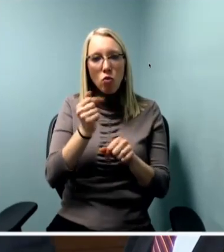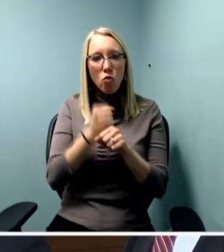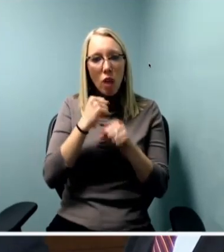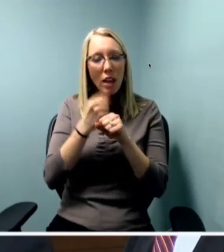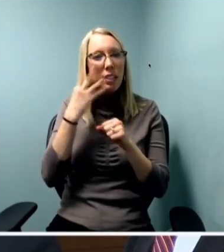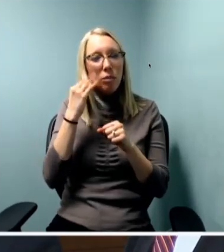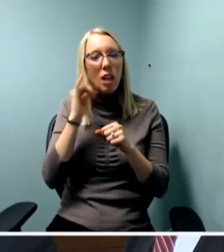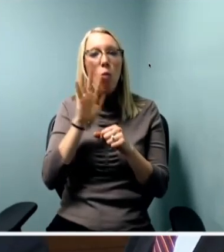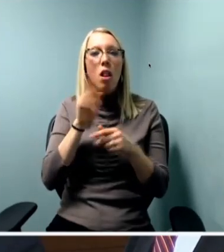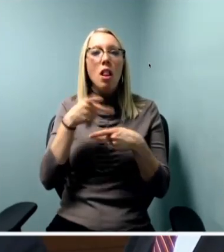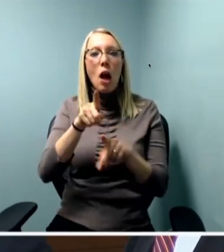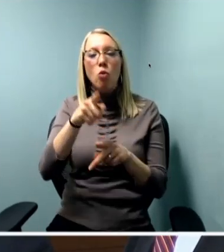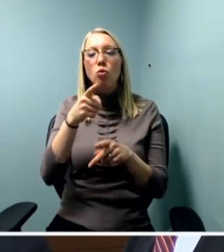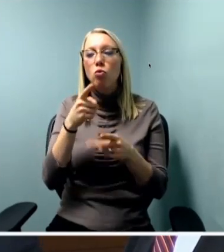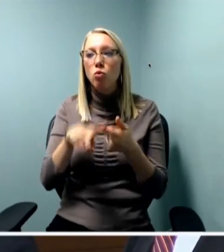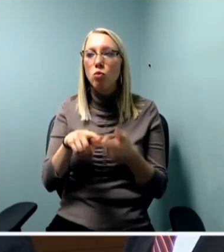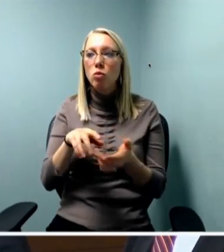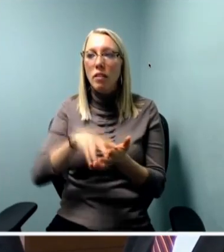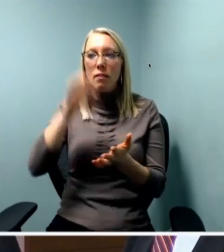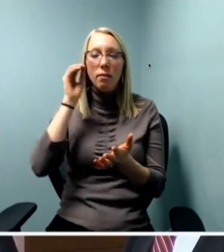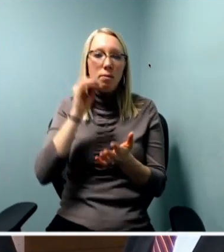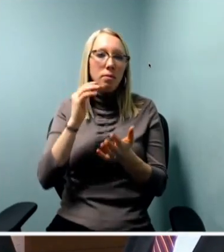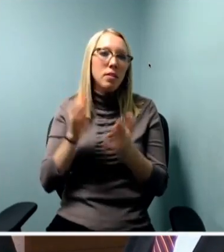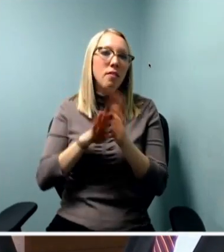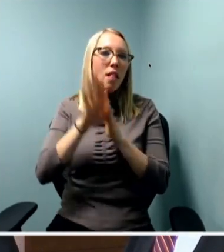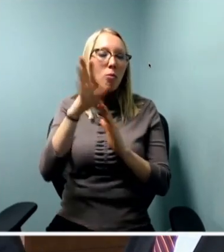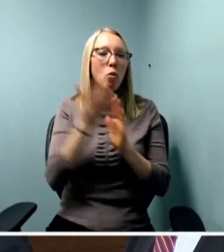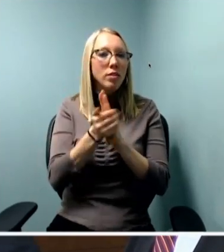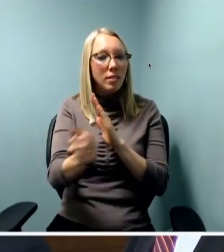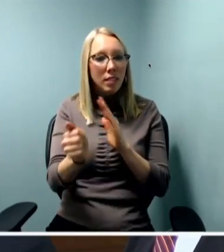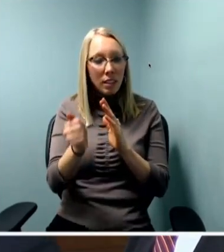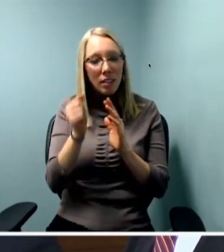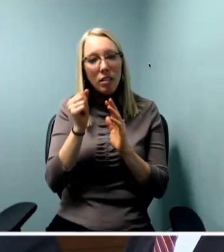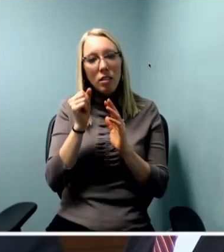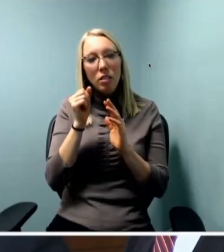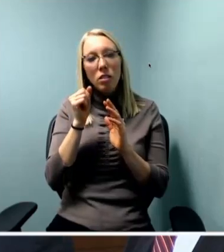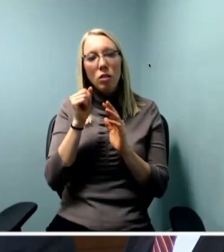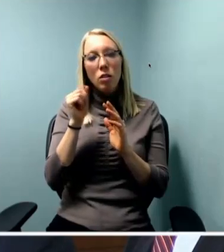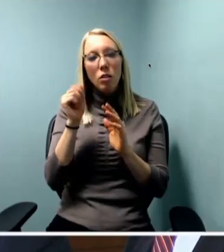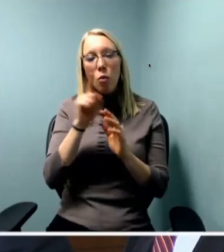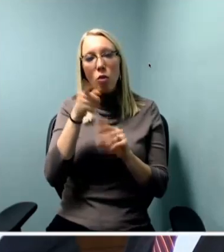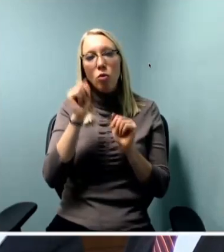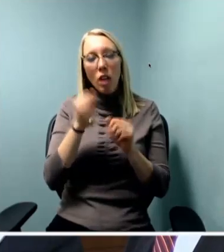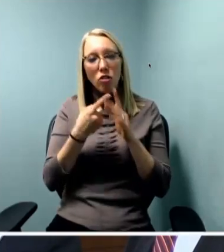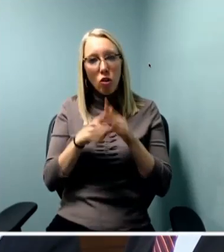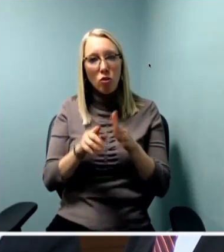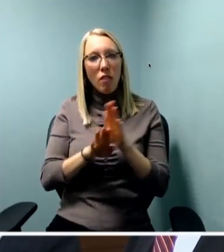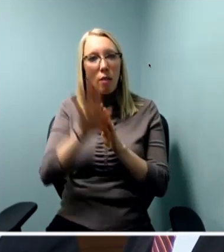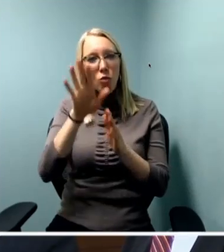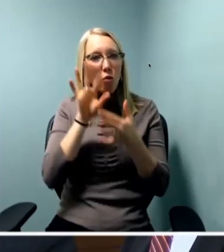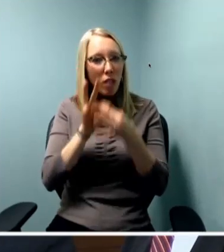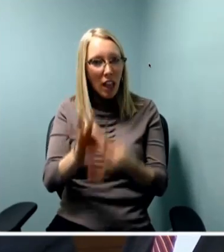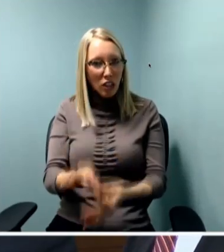to develop your skill set in a way that can allow you to begin to develop your relation to the skill set.